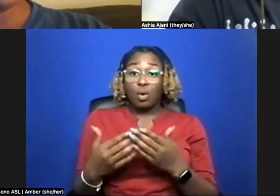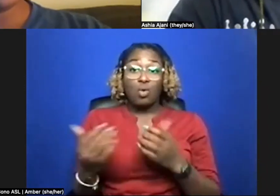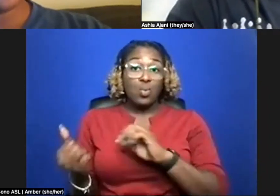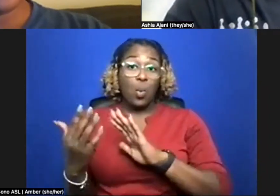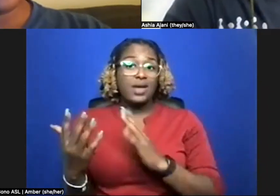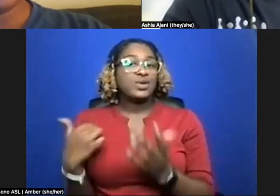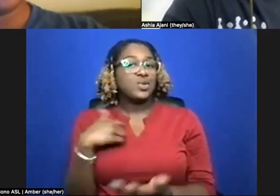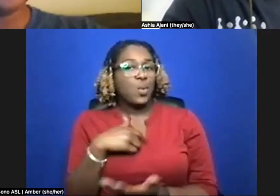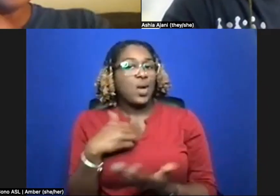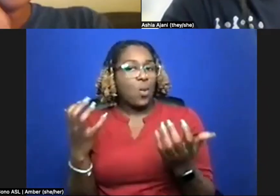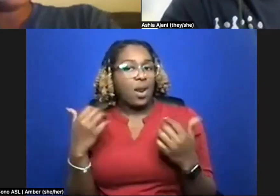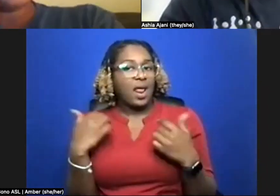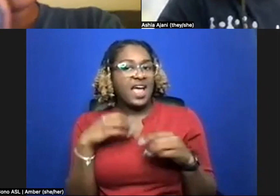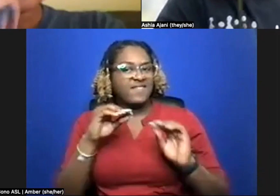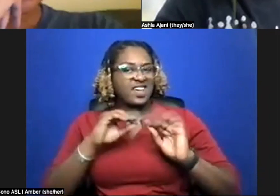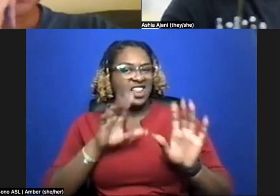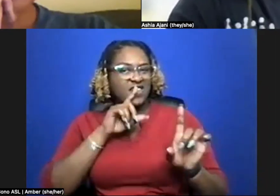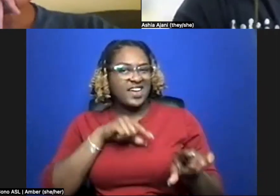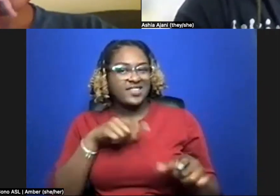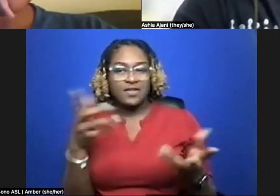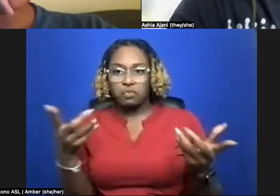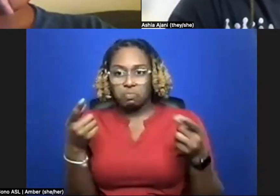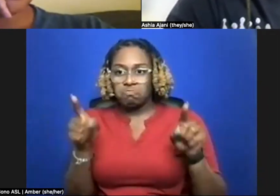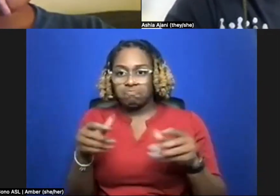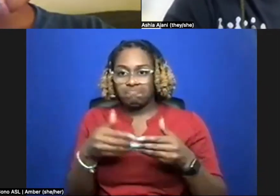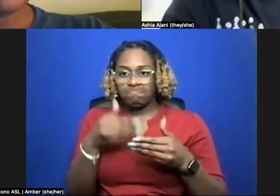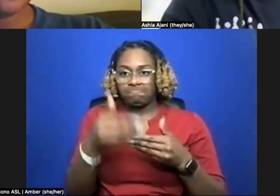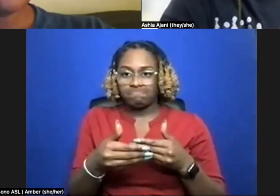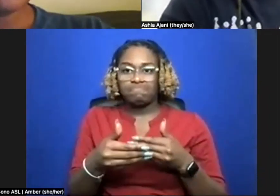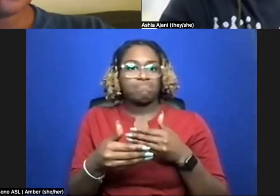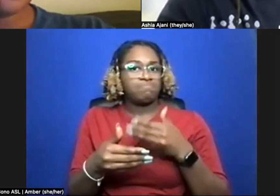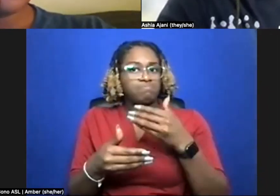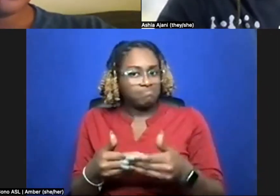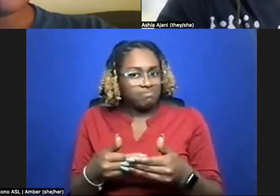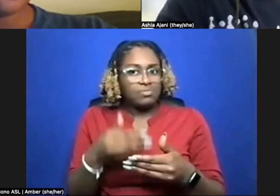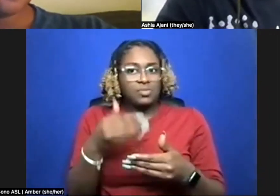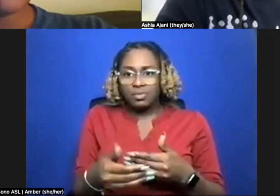about like, well is what's going to happen the next day or like, am I going to like, be able to